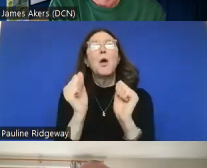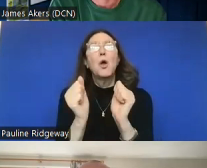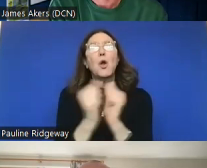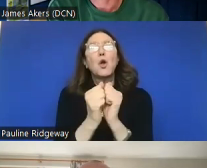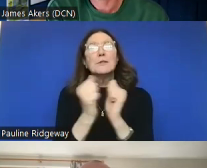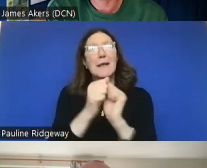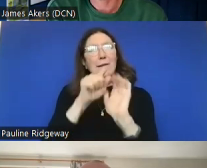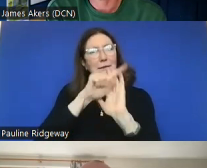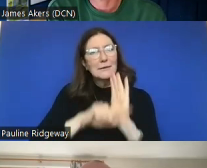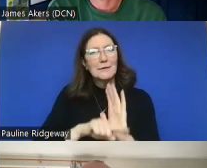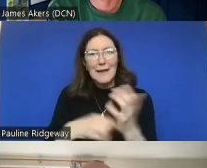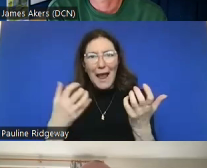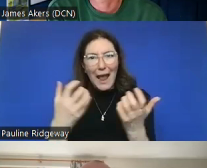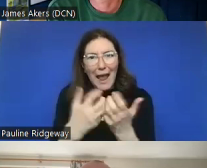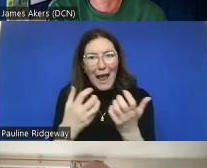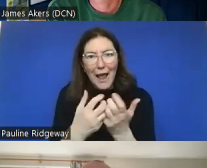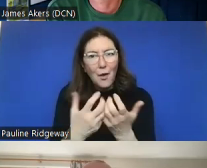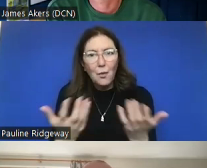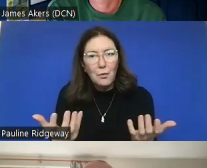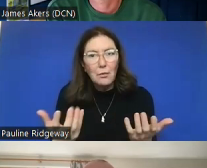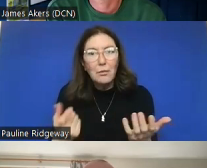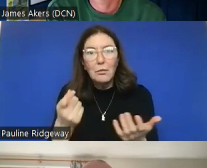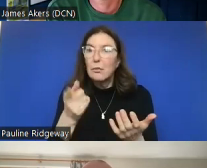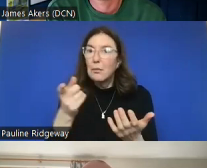Is this through the same place as general cookies?